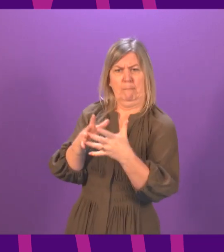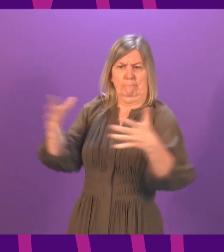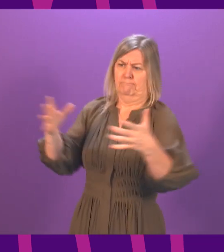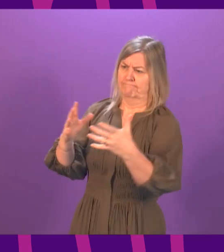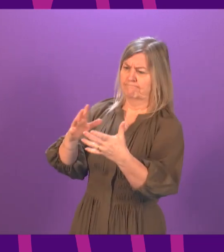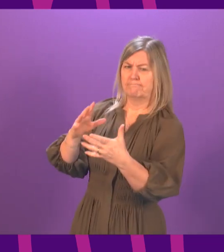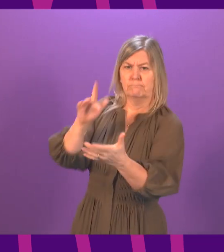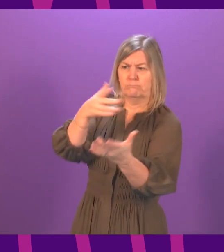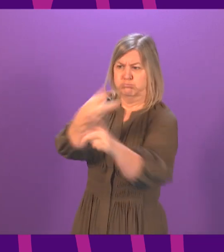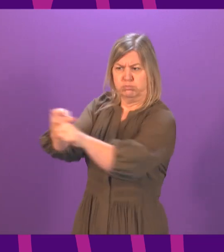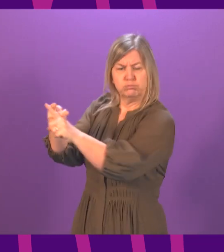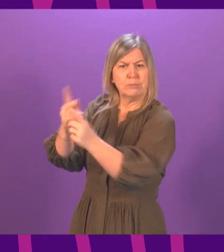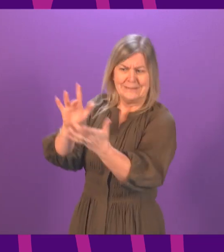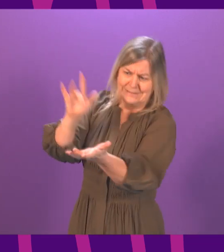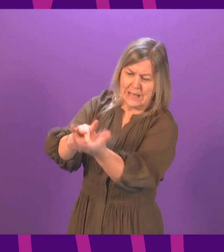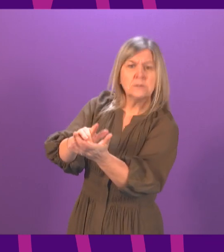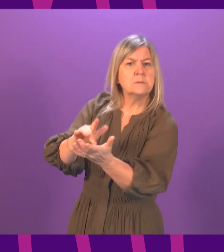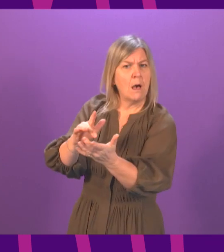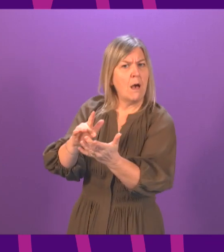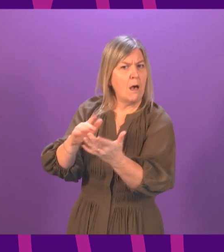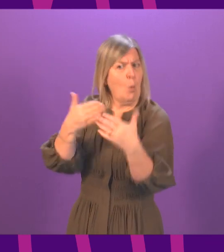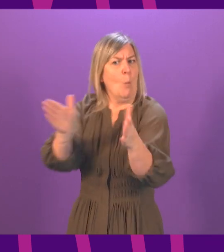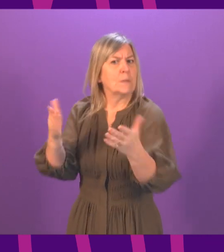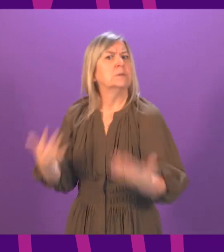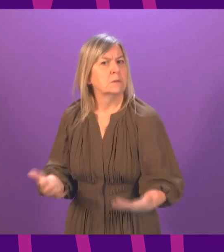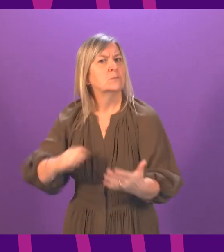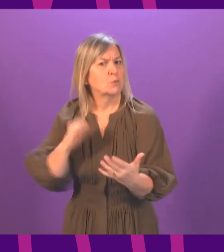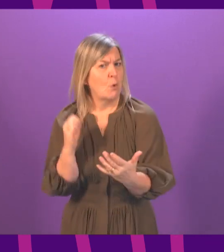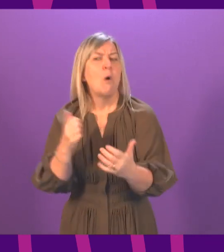will make a big difference. That is very welcome, and we all hope that it goes according to plan.